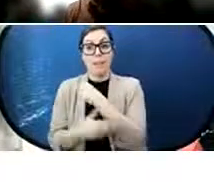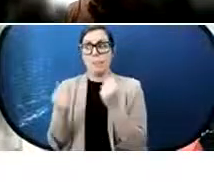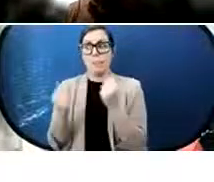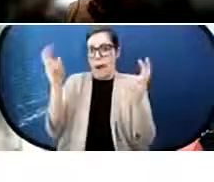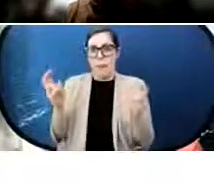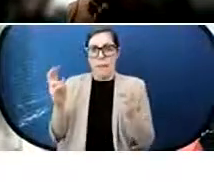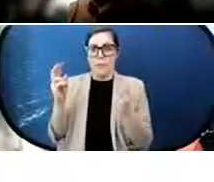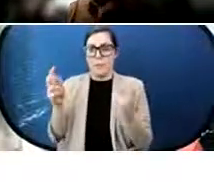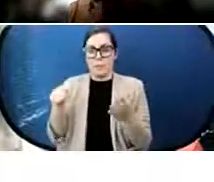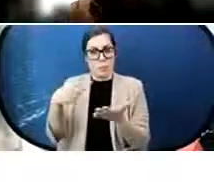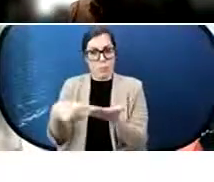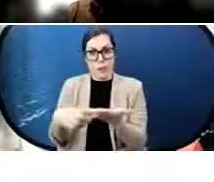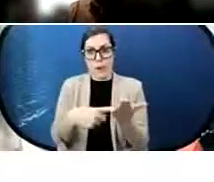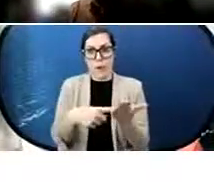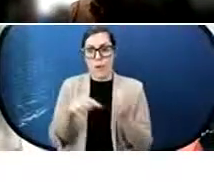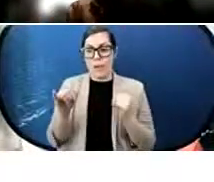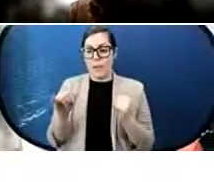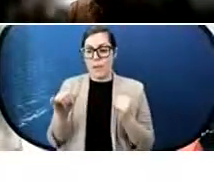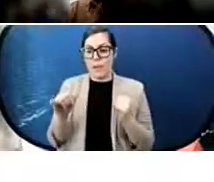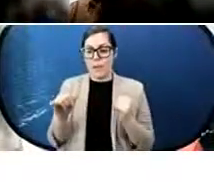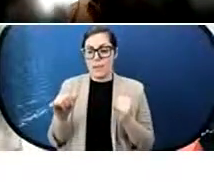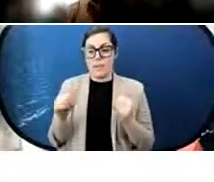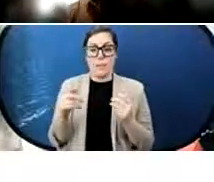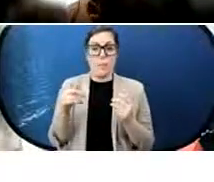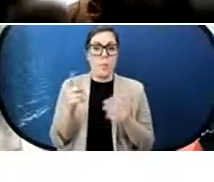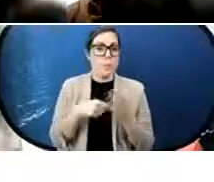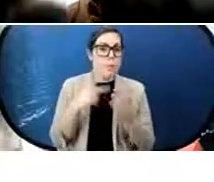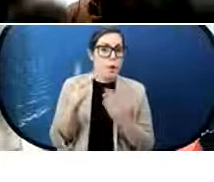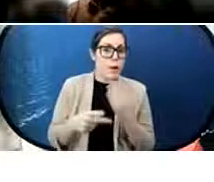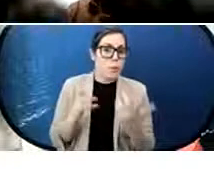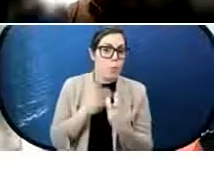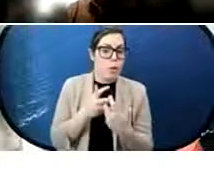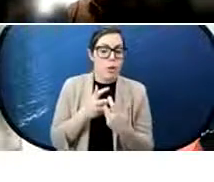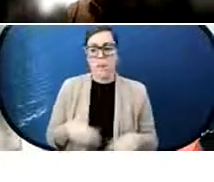trying to identify a program that works for you, your credit requirements, how much time you have,